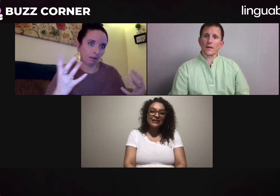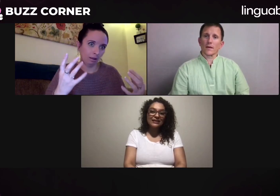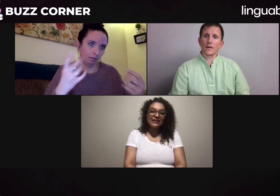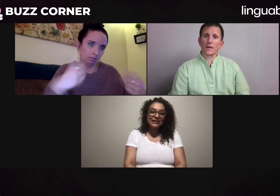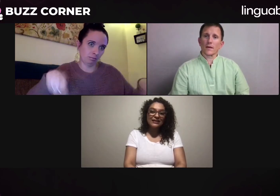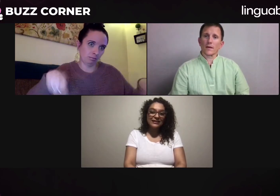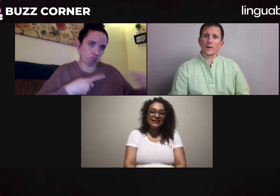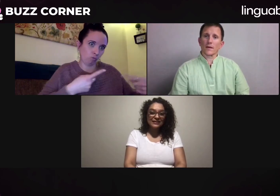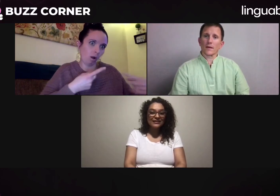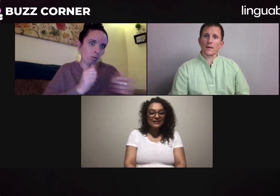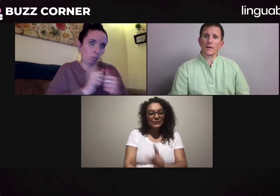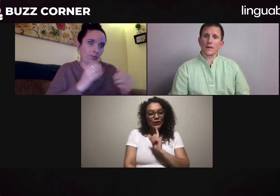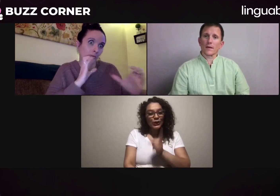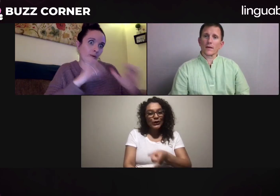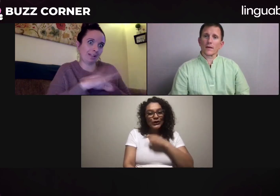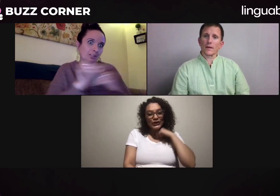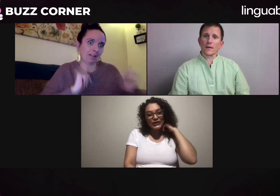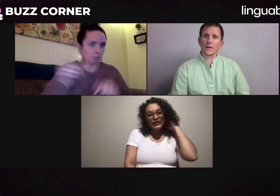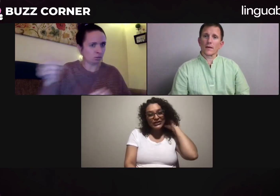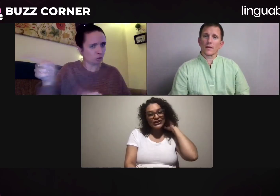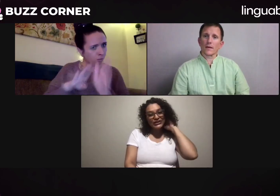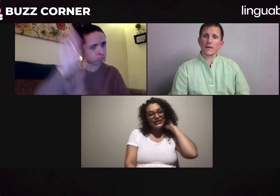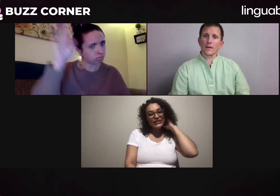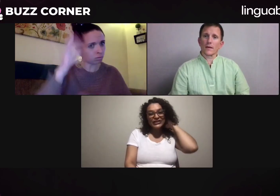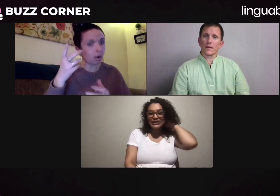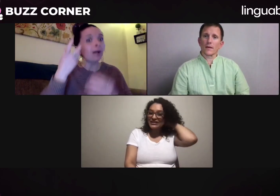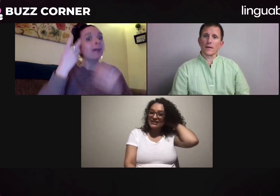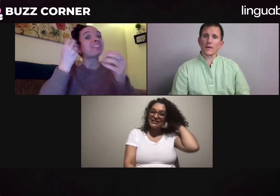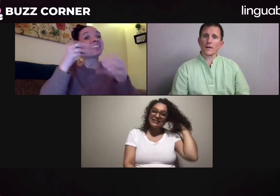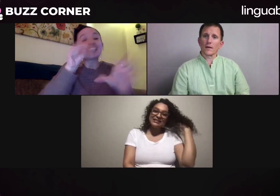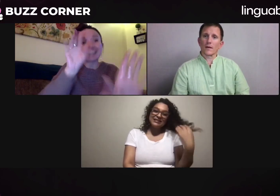And, you know, a lot of people struggle with communication access in that field.